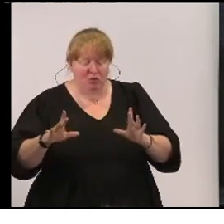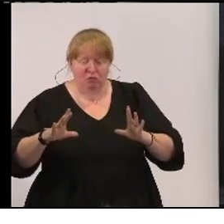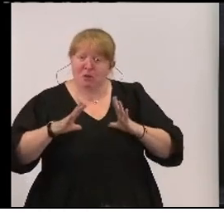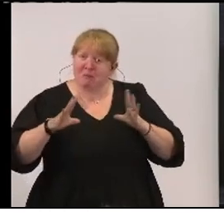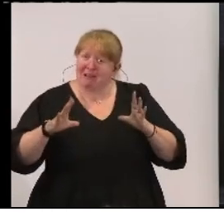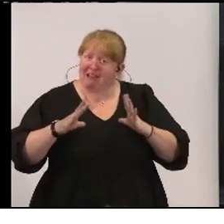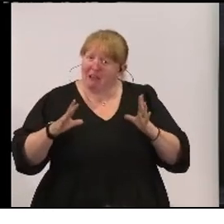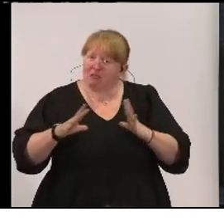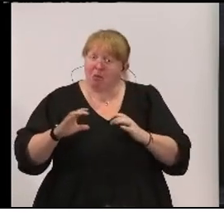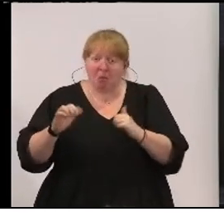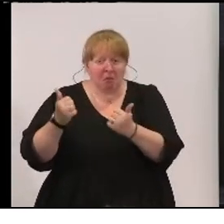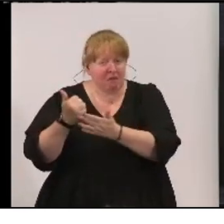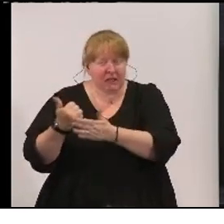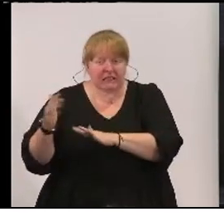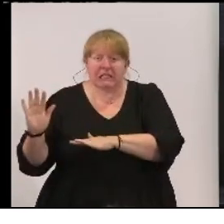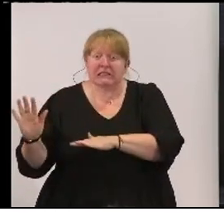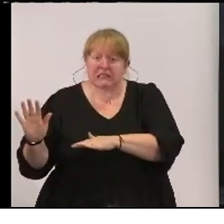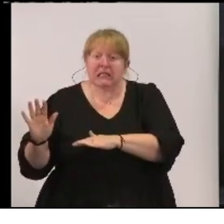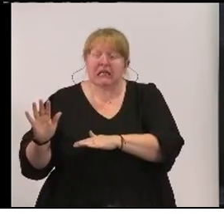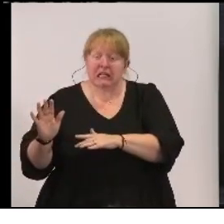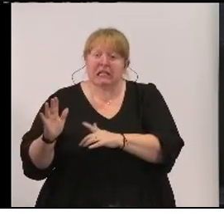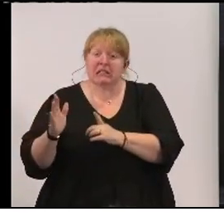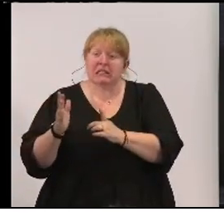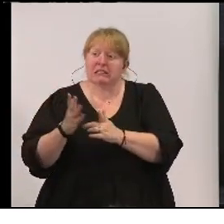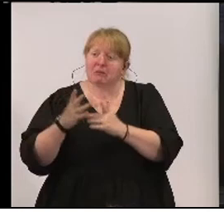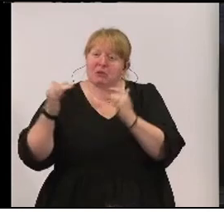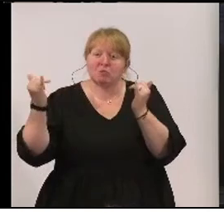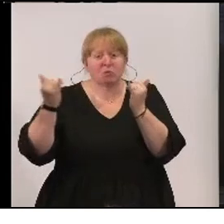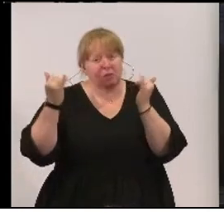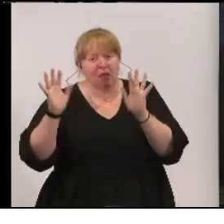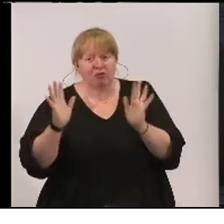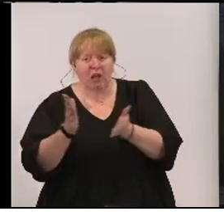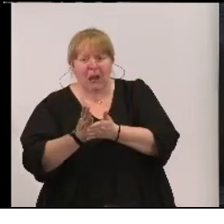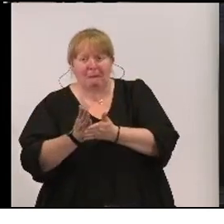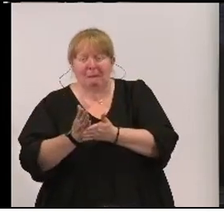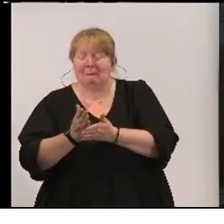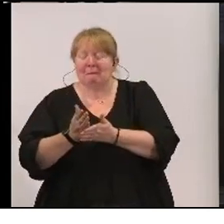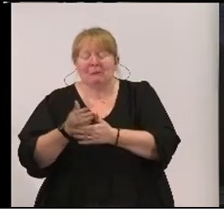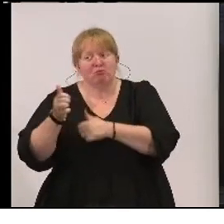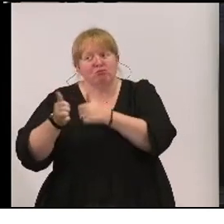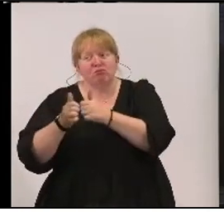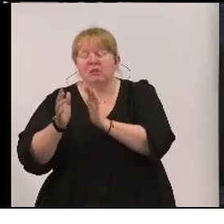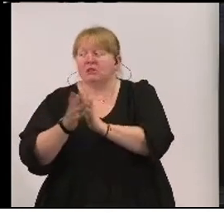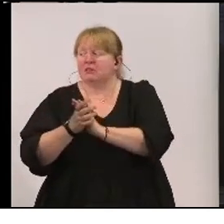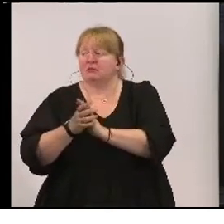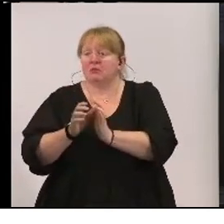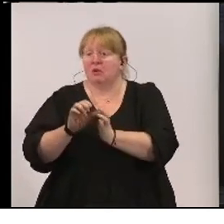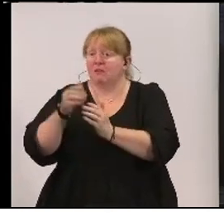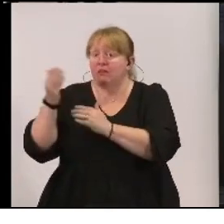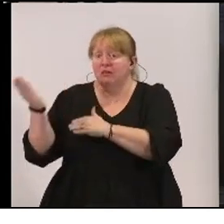So it's, it's fantastic and something really to celebrate. Over to you, Mike.